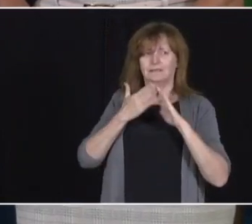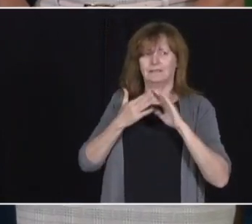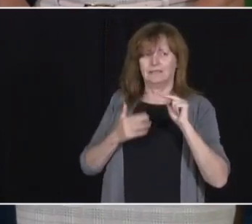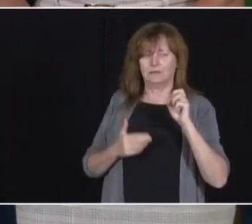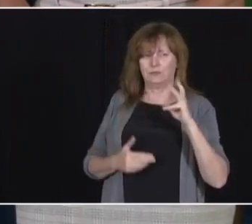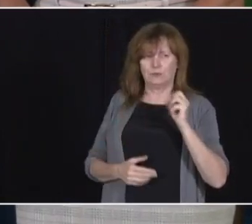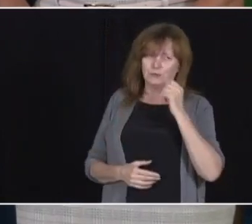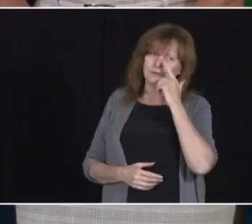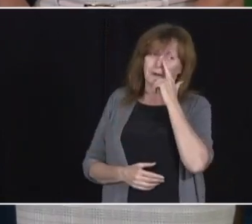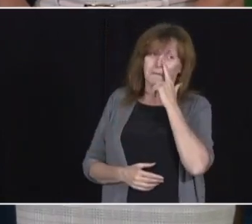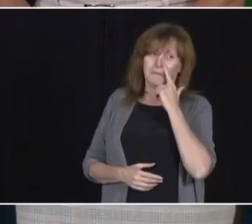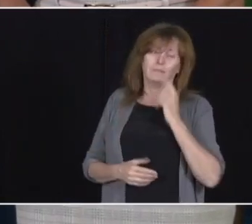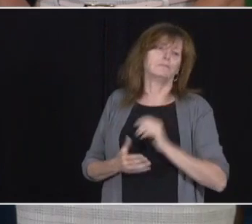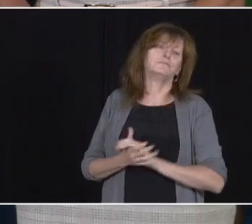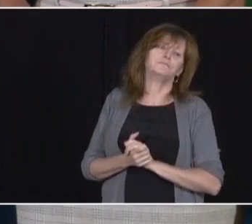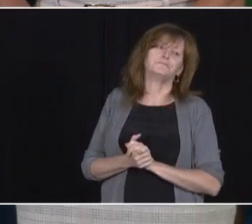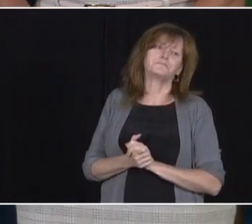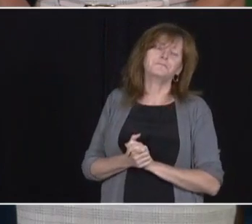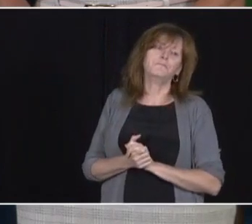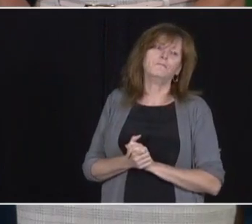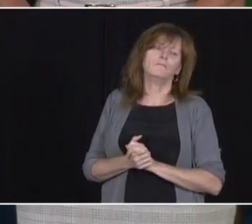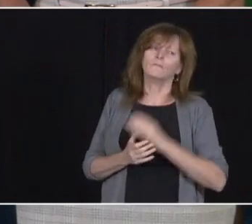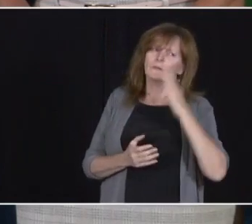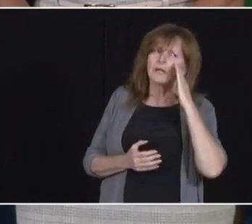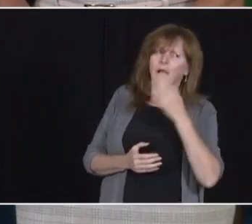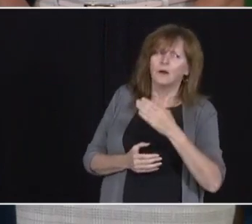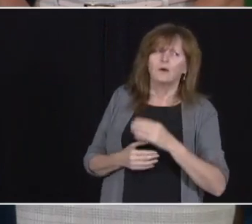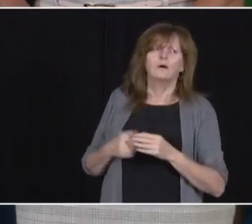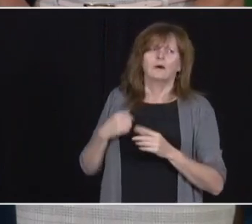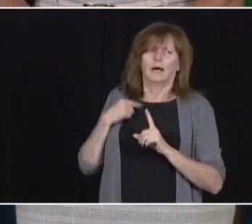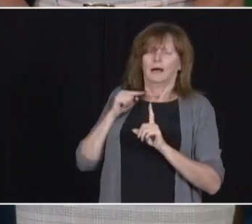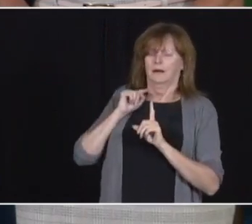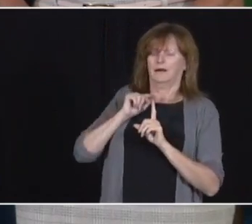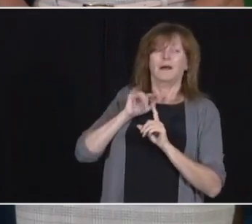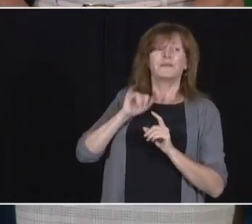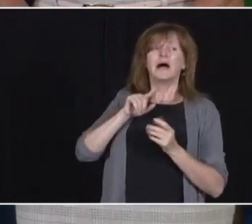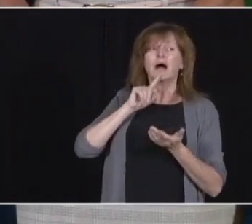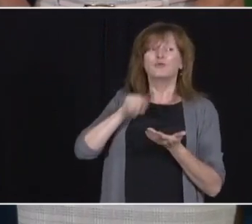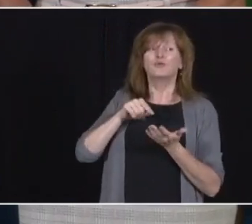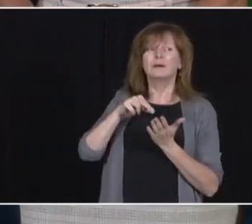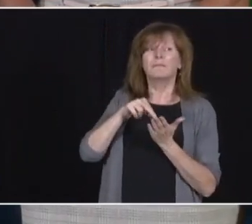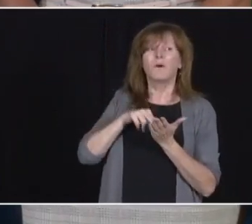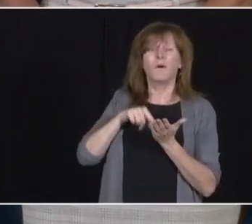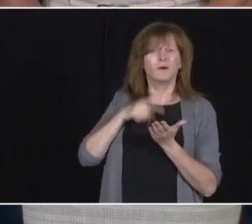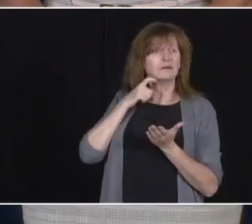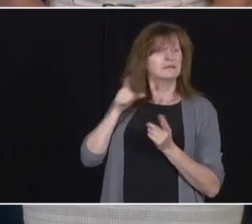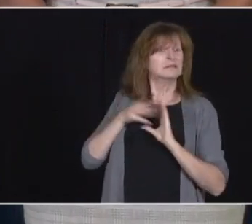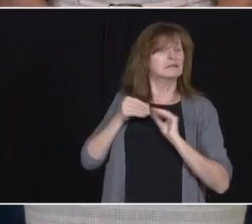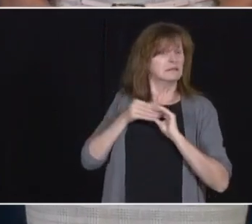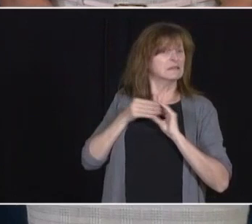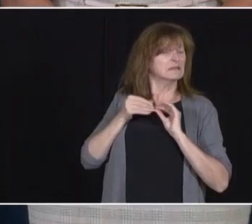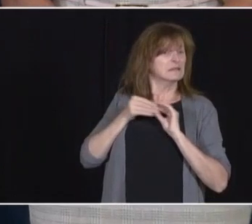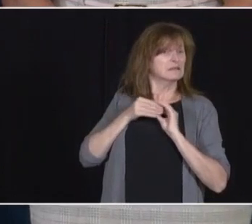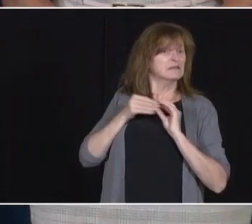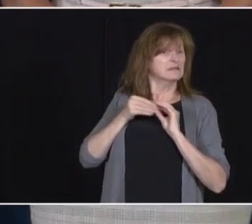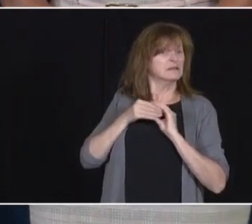That's the only reason we are able to be doing as good as we are doing. Last question. Last question comes from Cynthia Mulligan